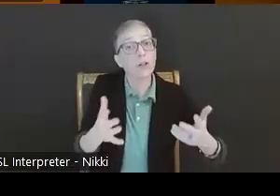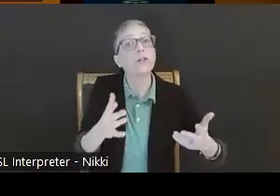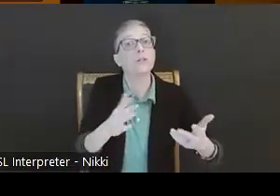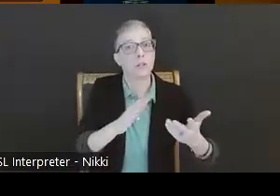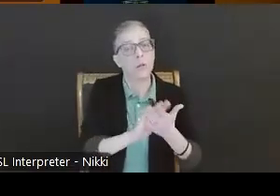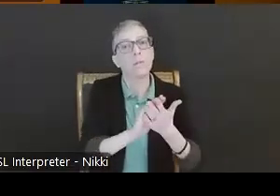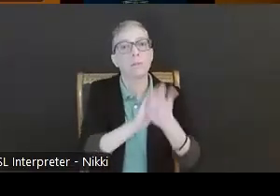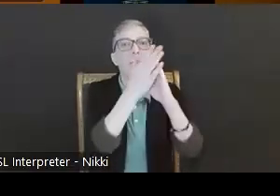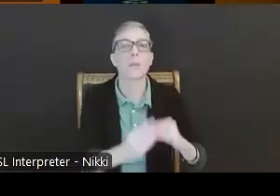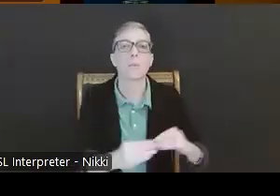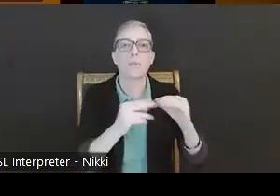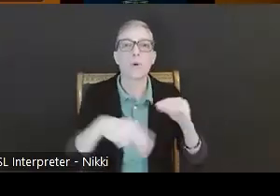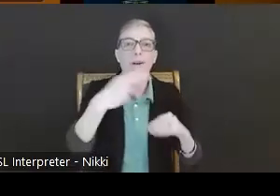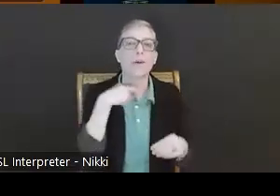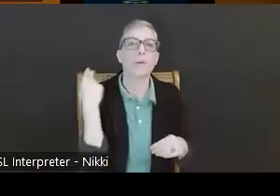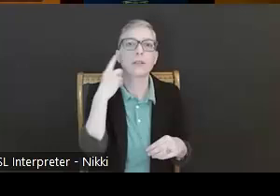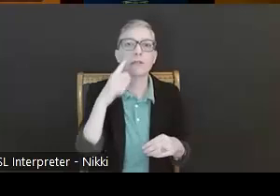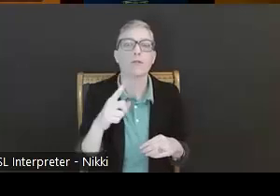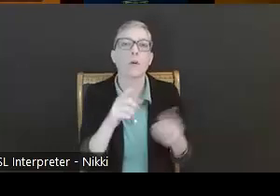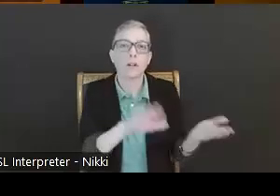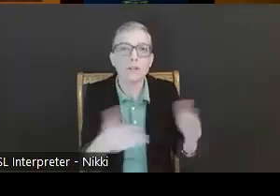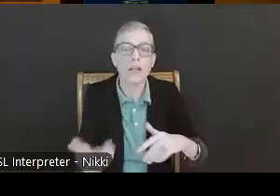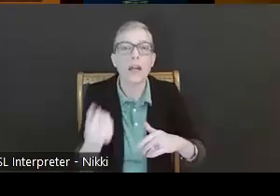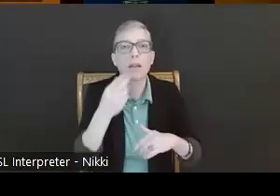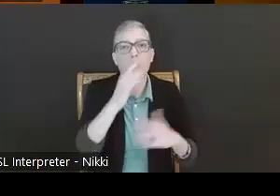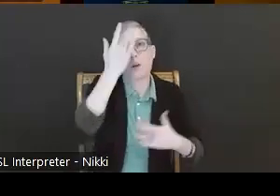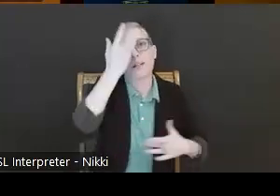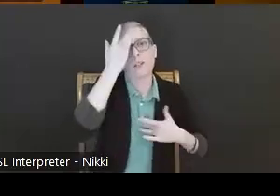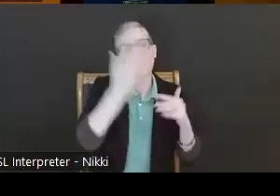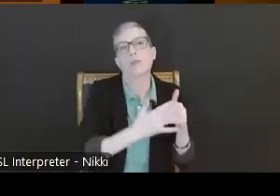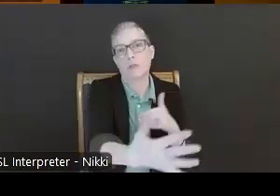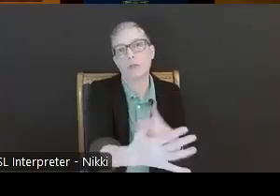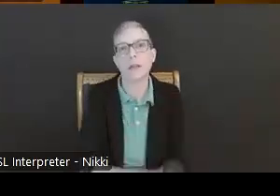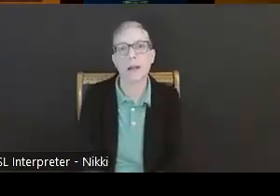really impacting their immune systems over time and so thinking about the physical tool of care